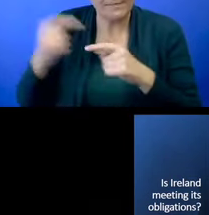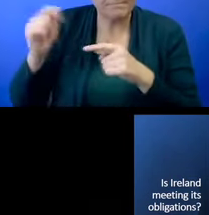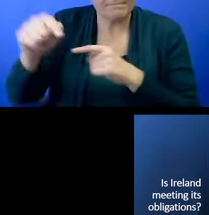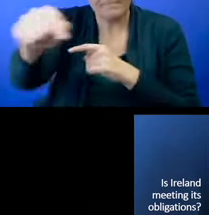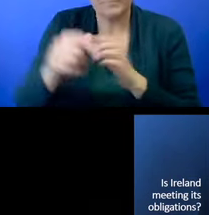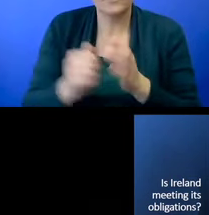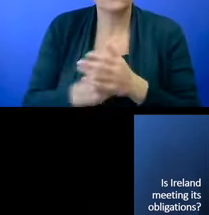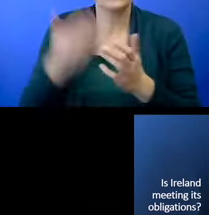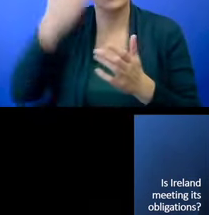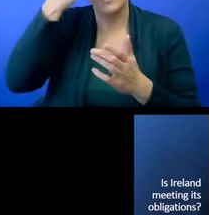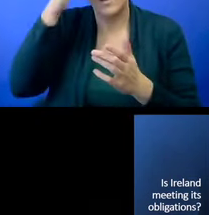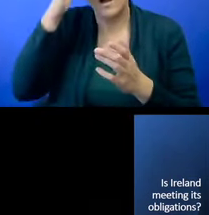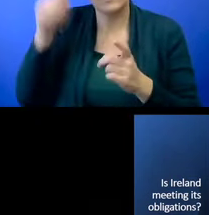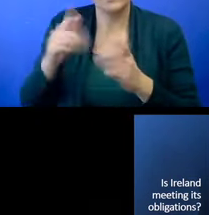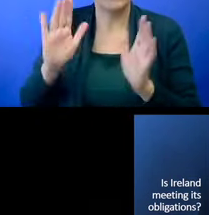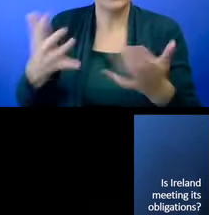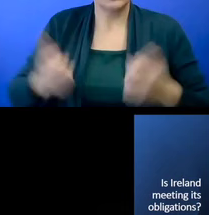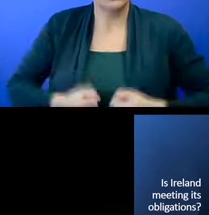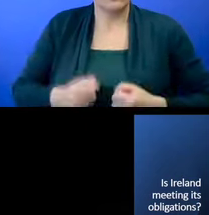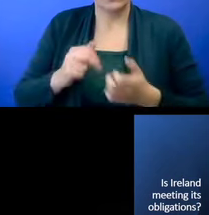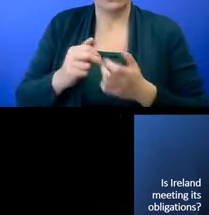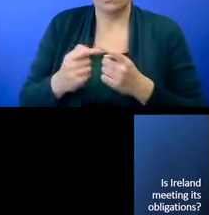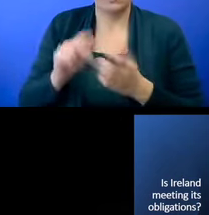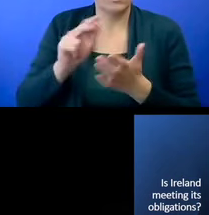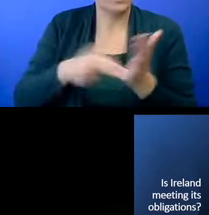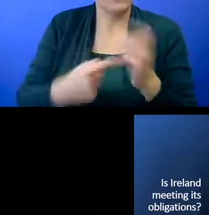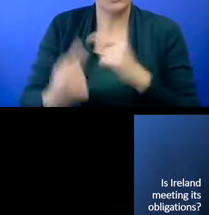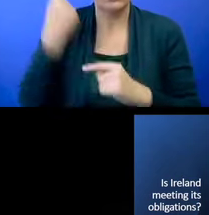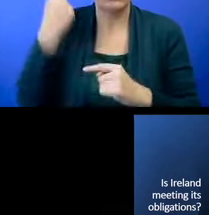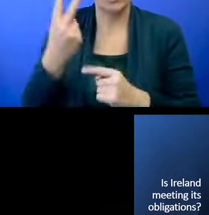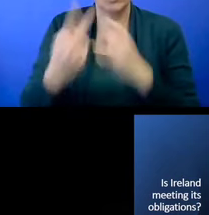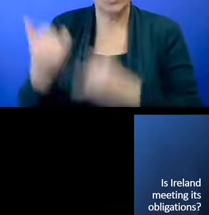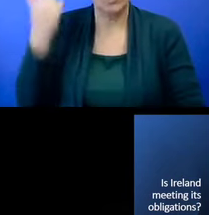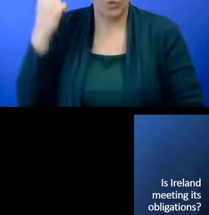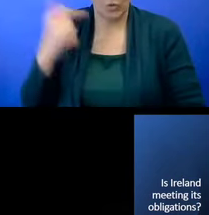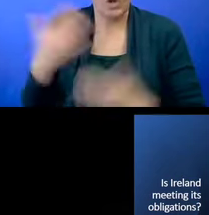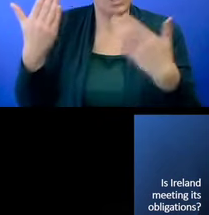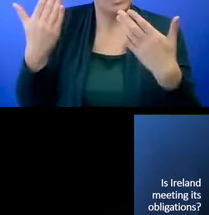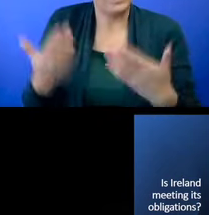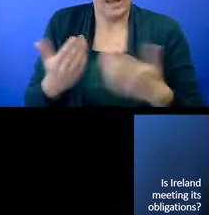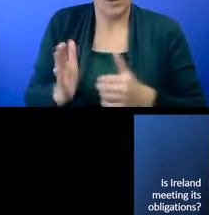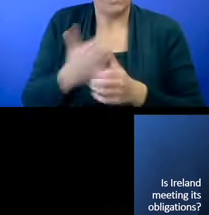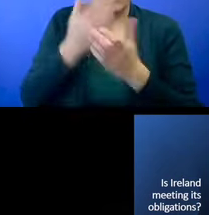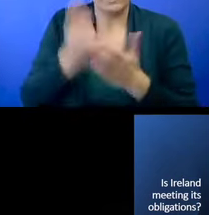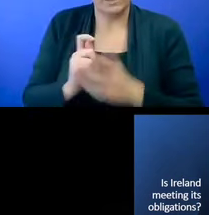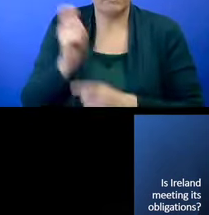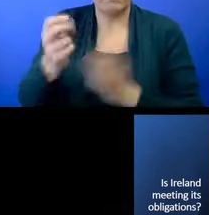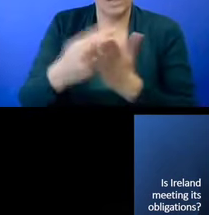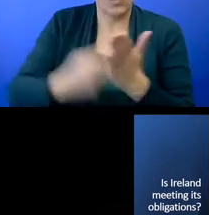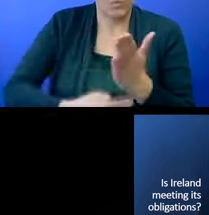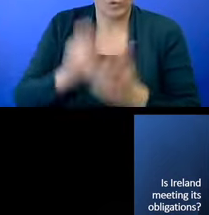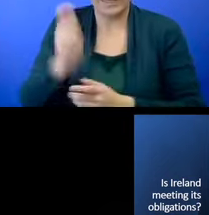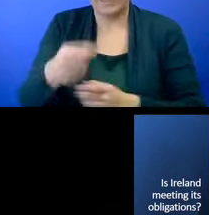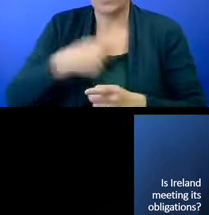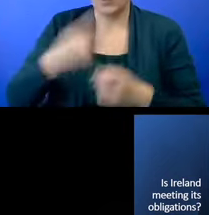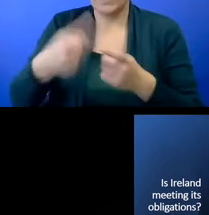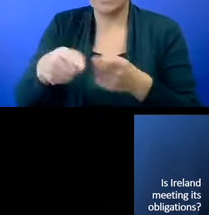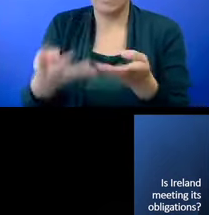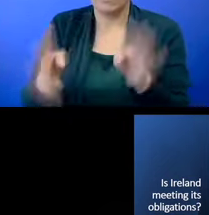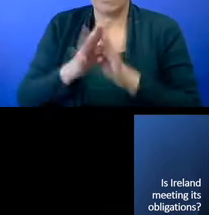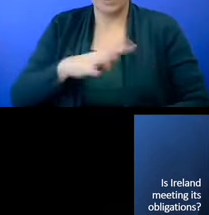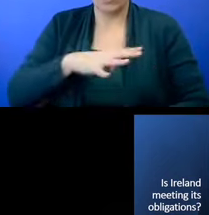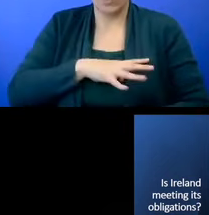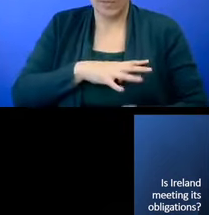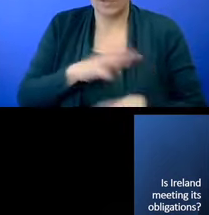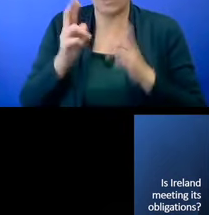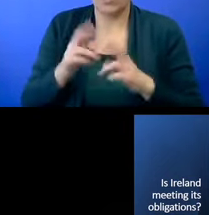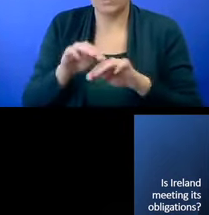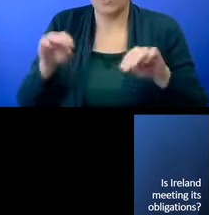Ireland adopted the Convention two years ago, and now makes its first report to the Committee on the Rights of People with Disabilities.